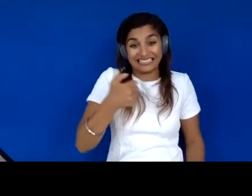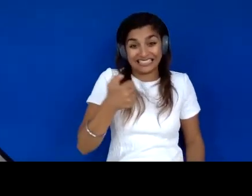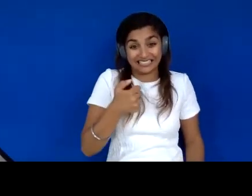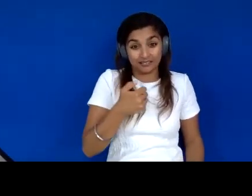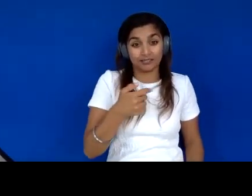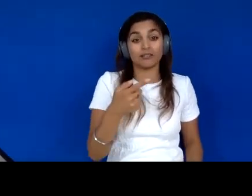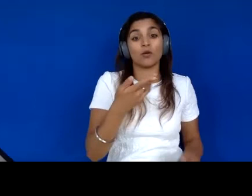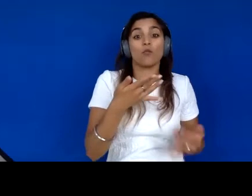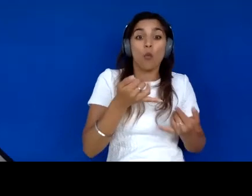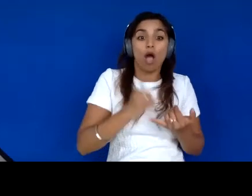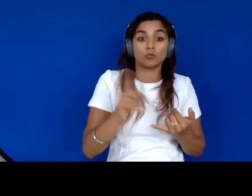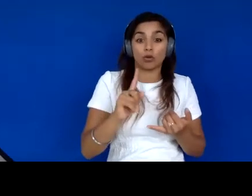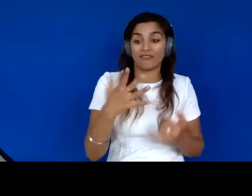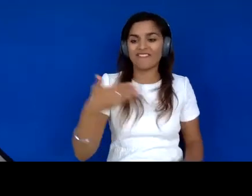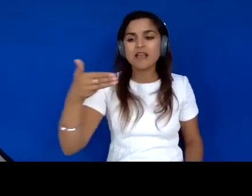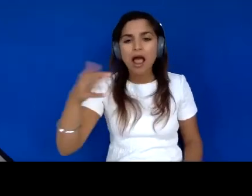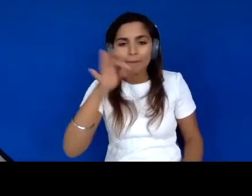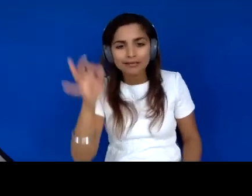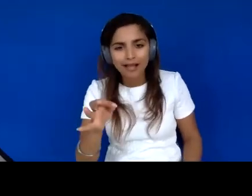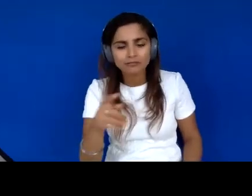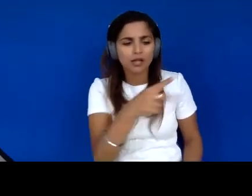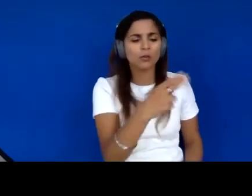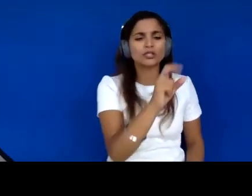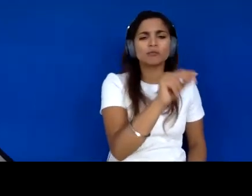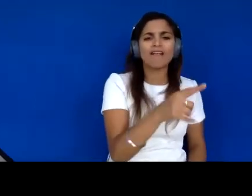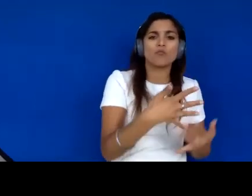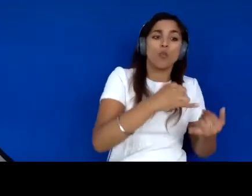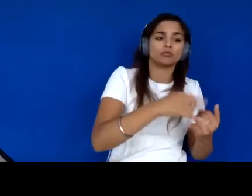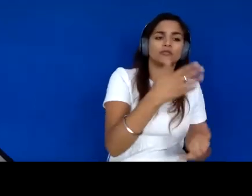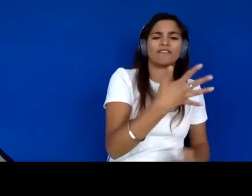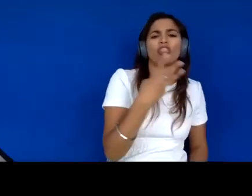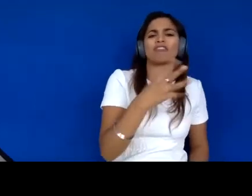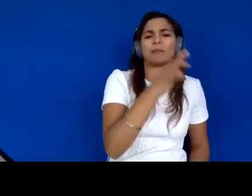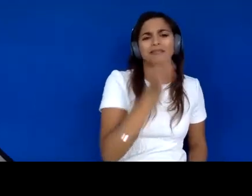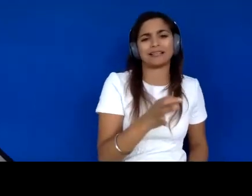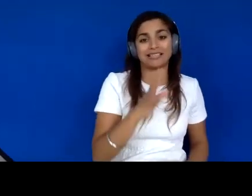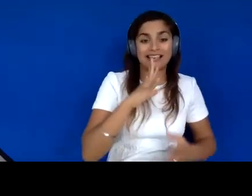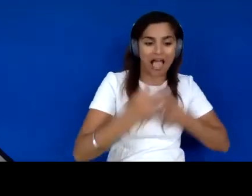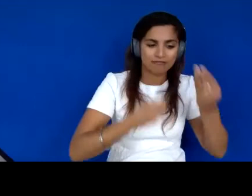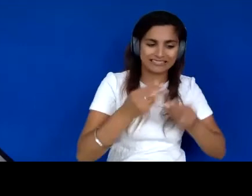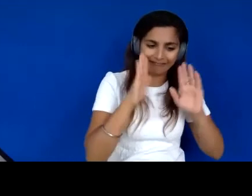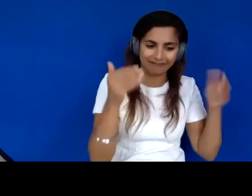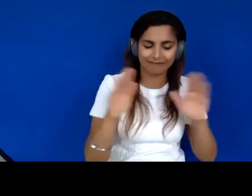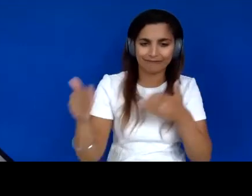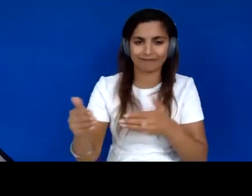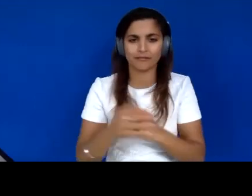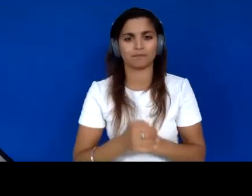2016 in terms of narrative focus and 44 percent of total frames in 2012 to 66